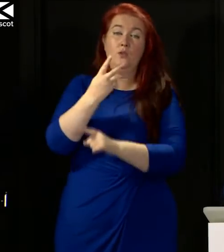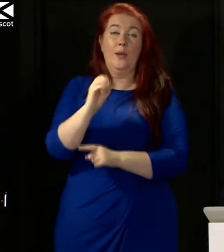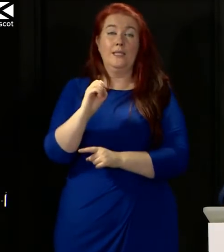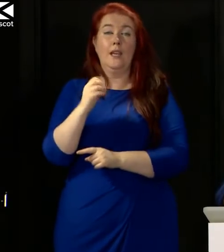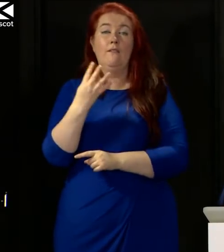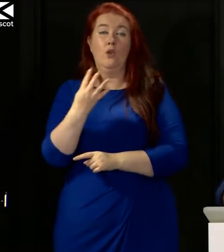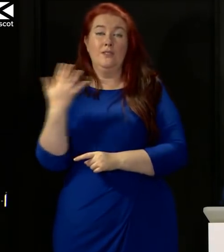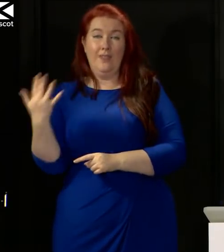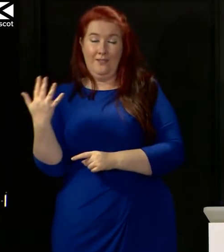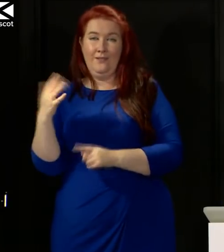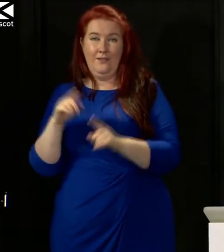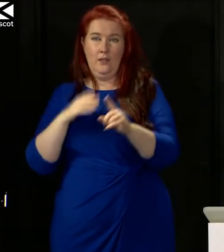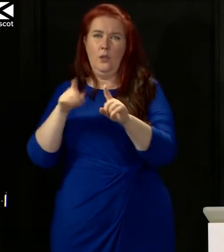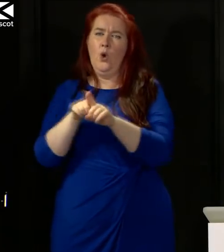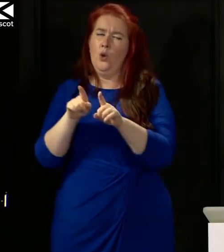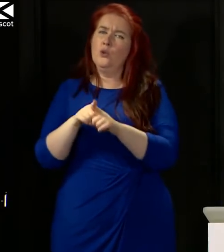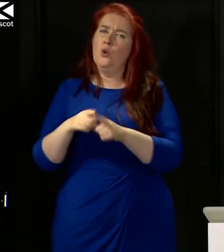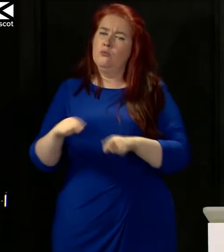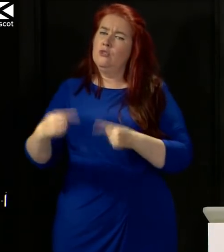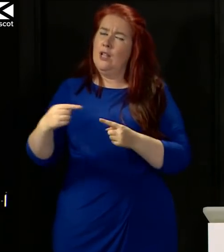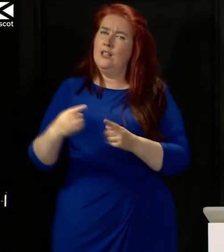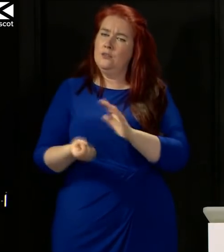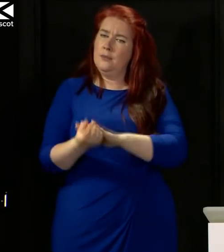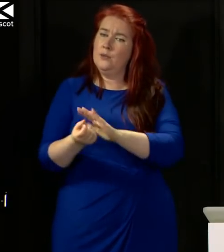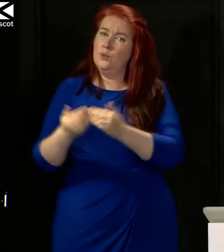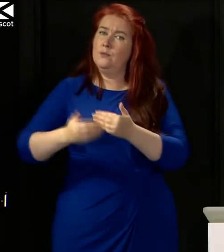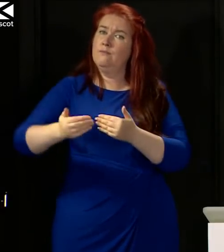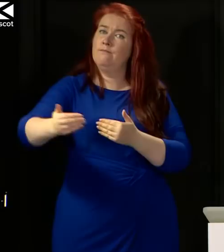challenging milestones along the way.